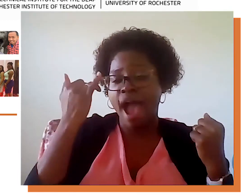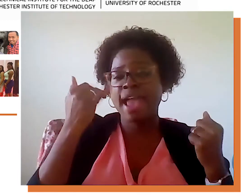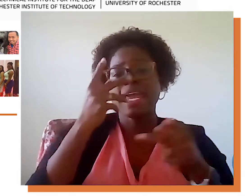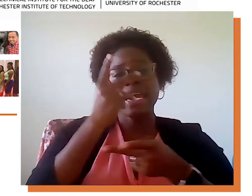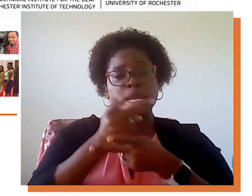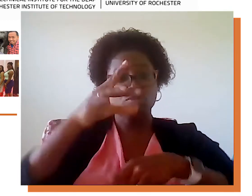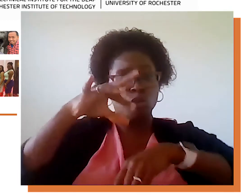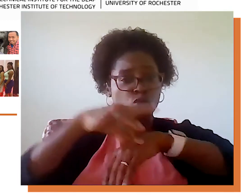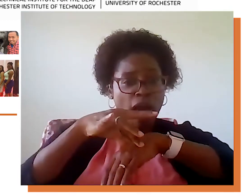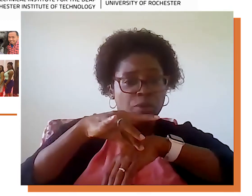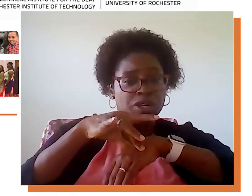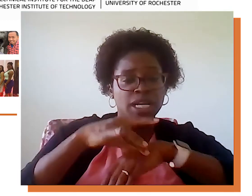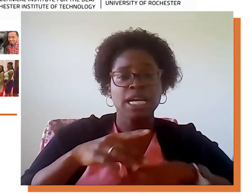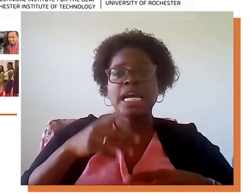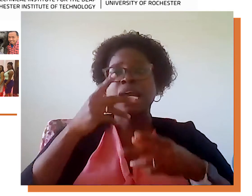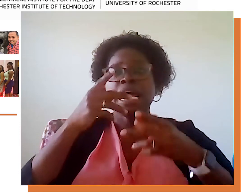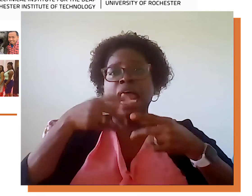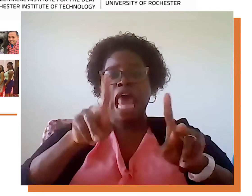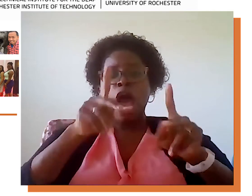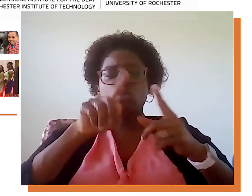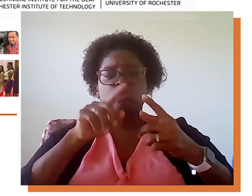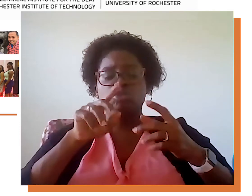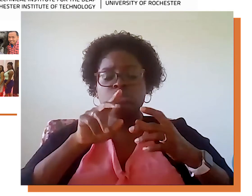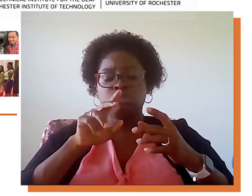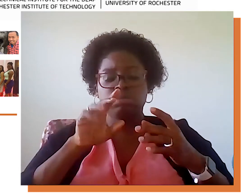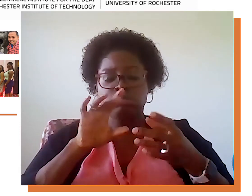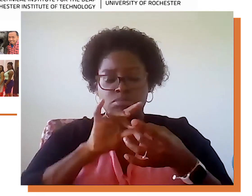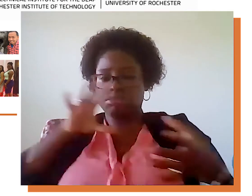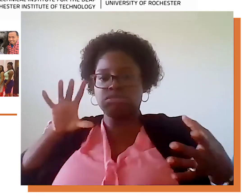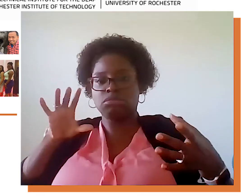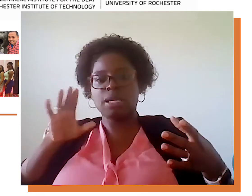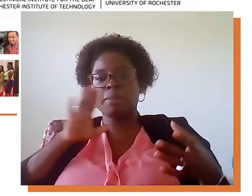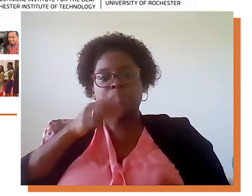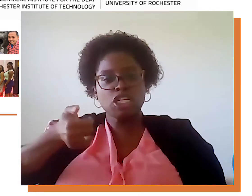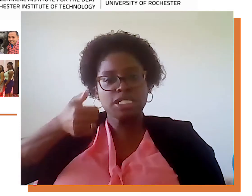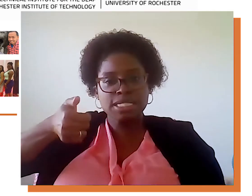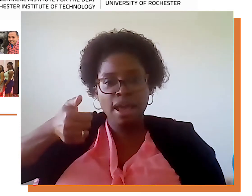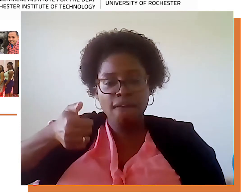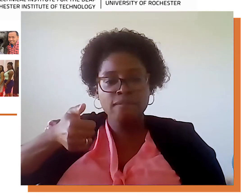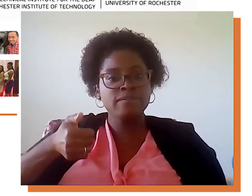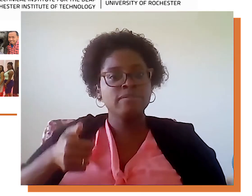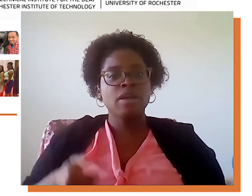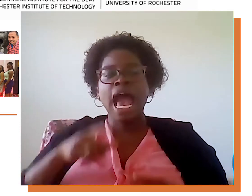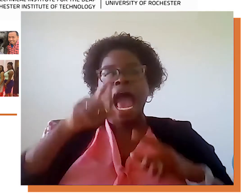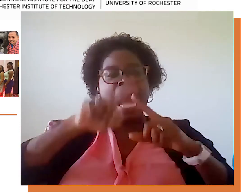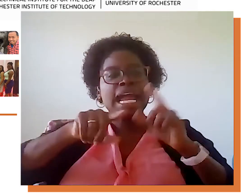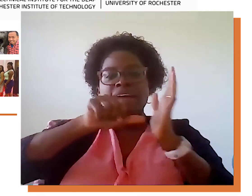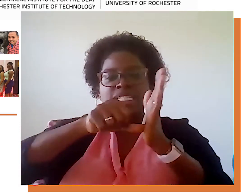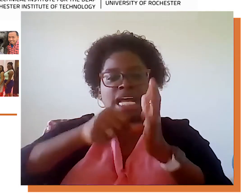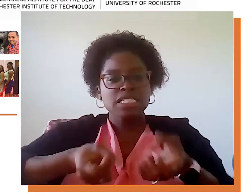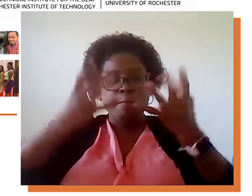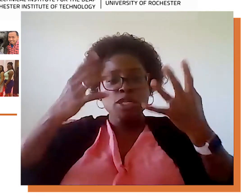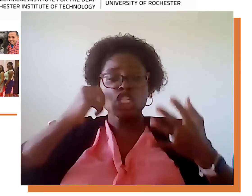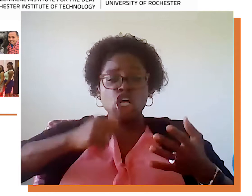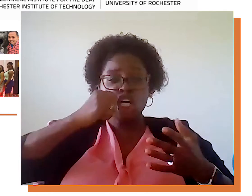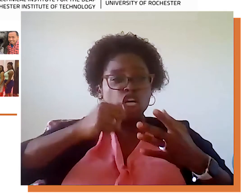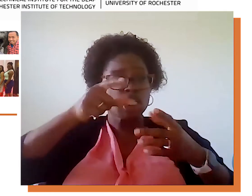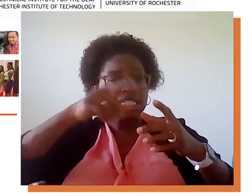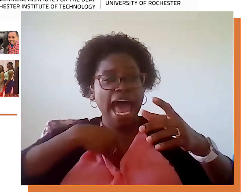because they will keep you grounded, they will allow you to be who you are throughout all of your experiences.